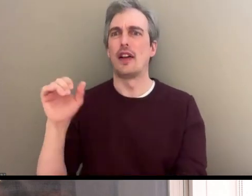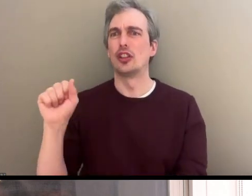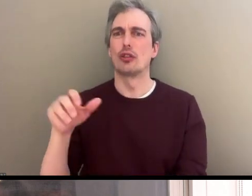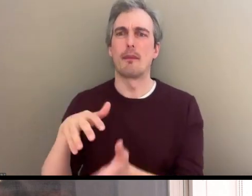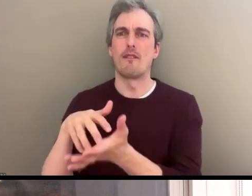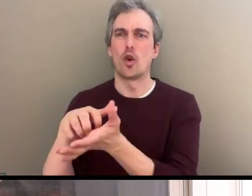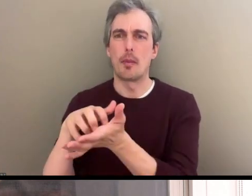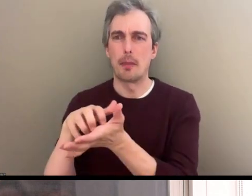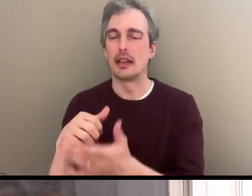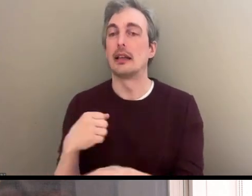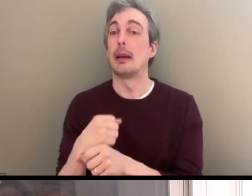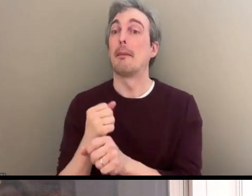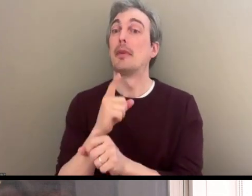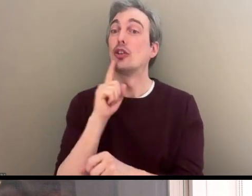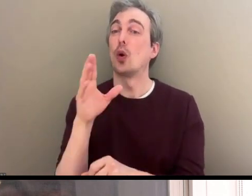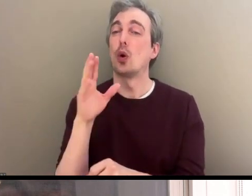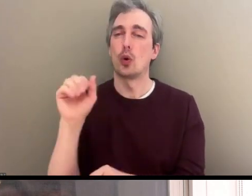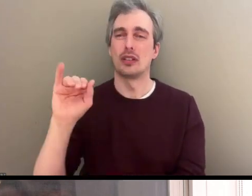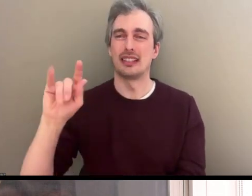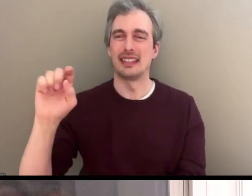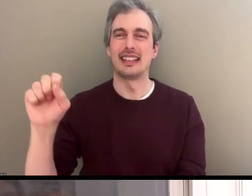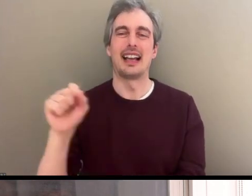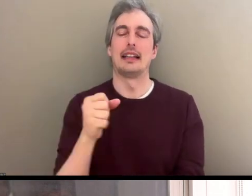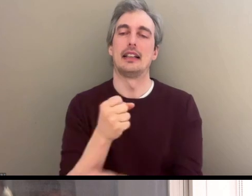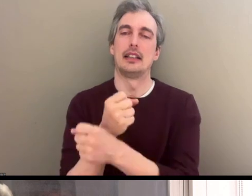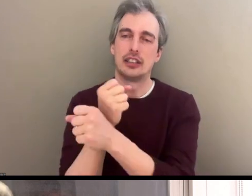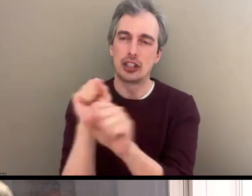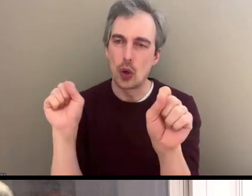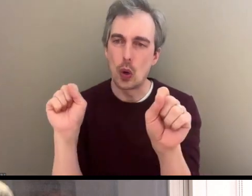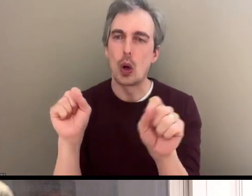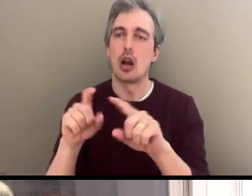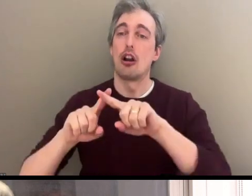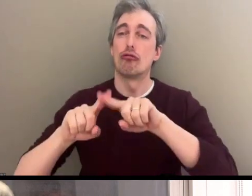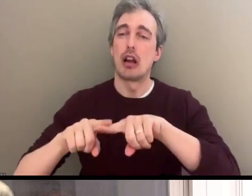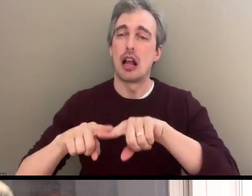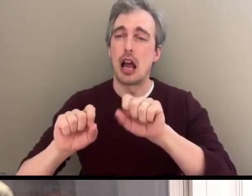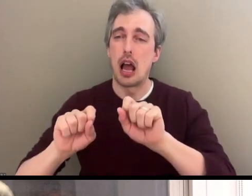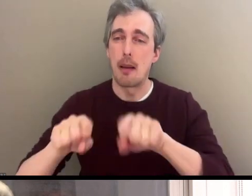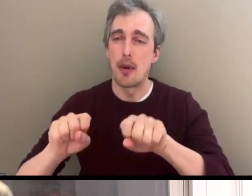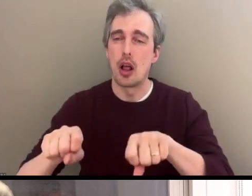secure, reliable, and maintainable. SEO.